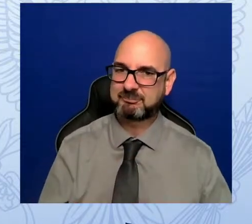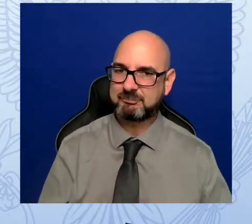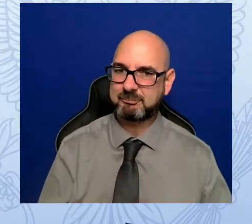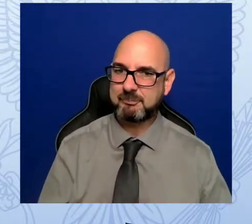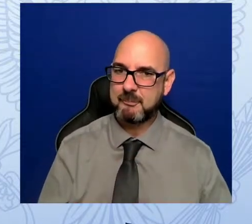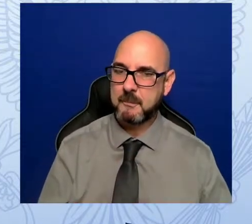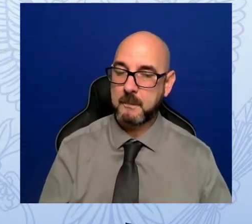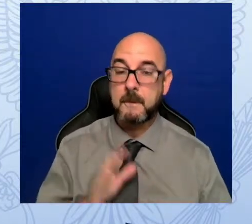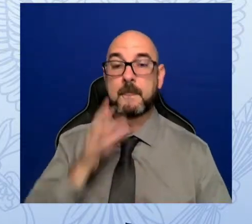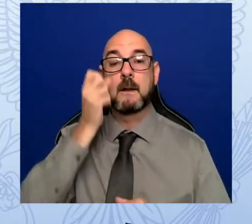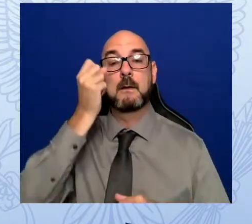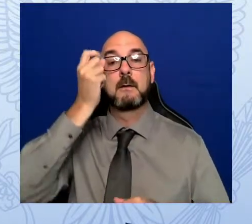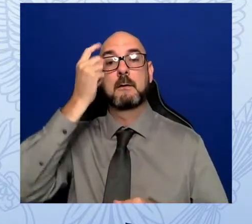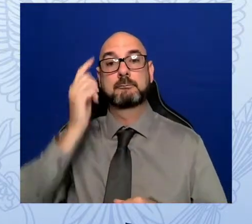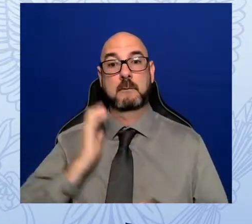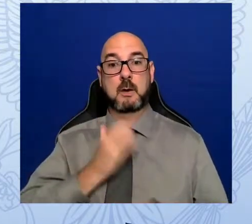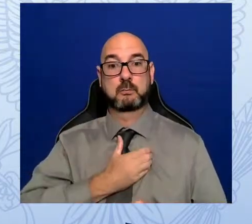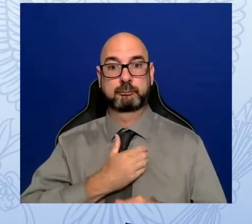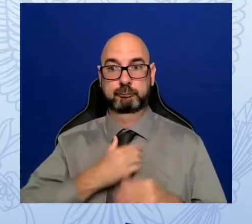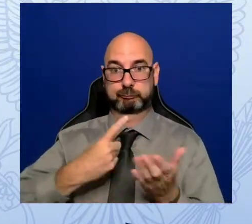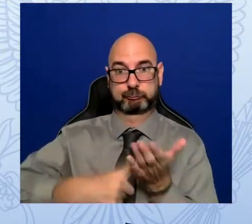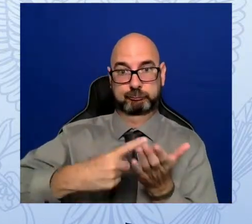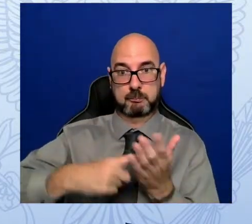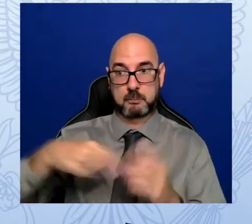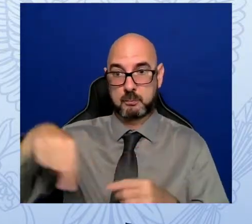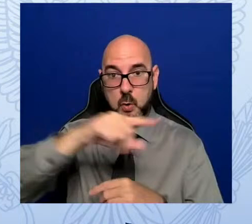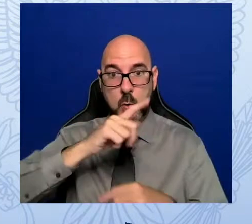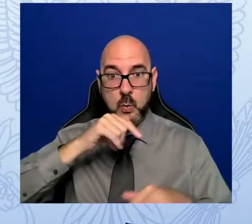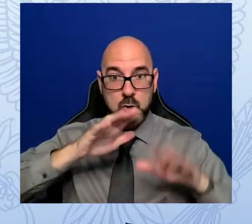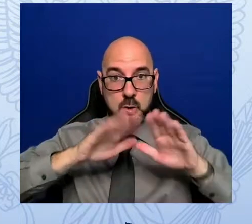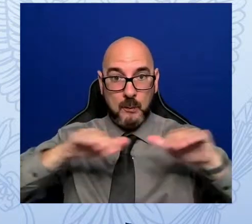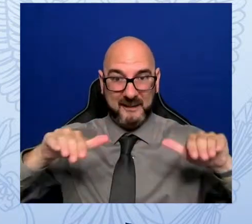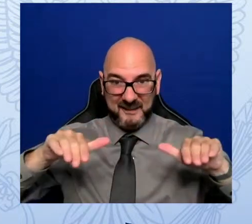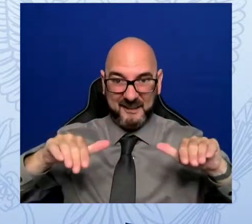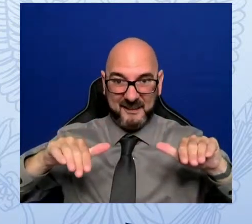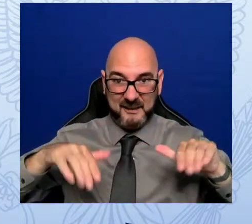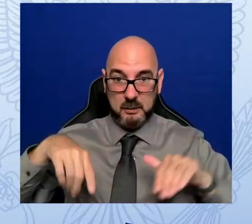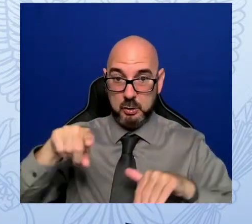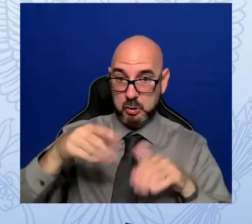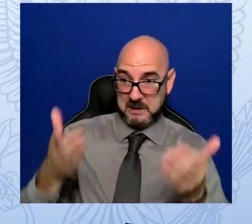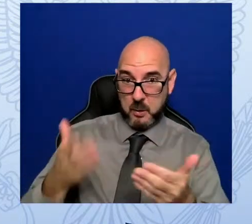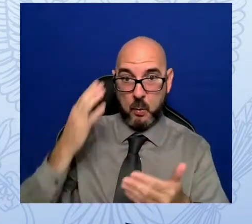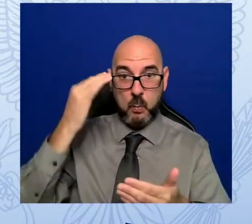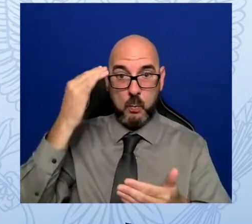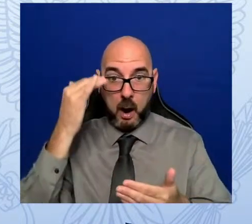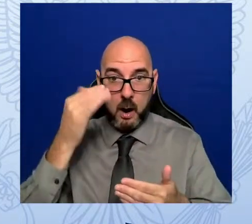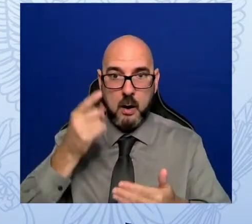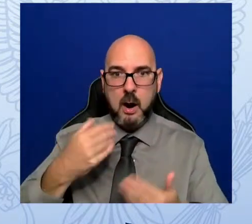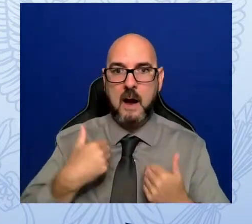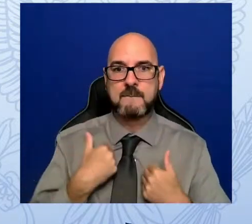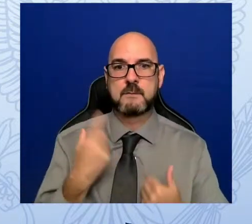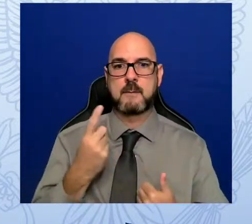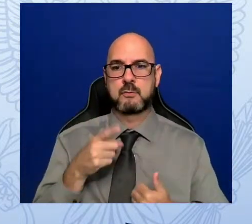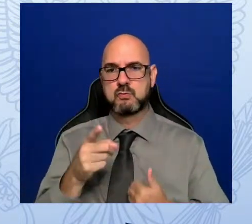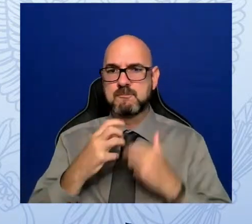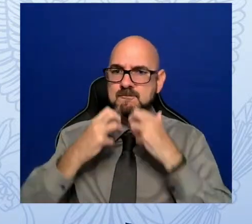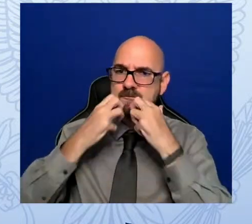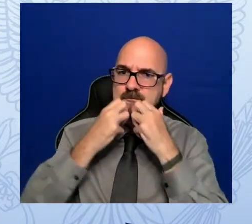you're here today because you love someone who serves this country, someone who gives everything for this country.